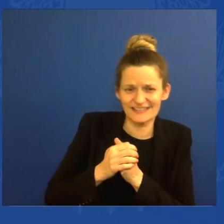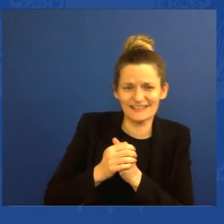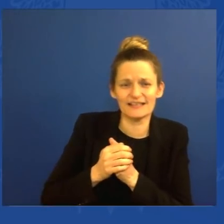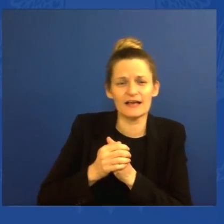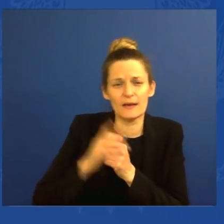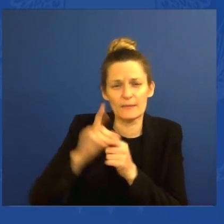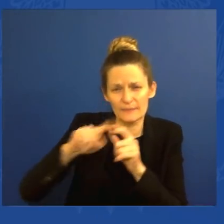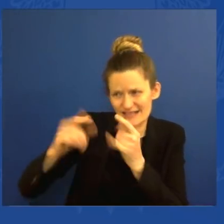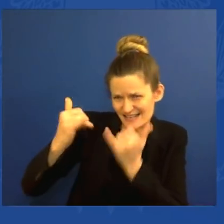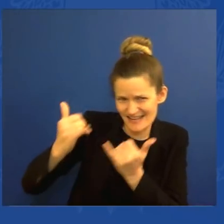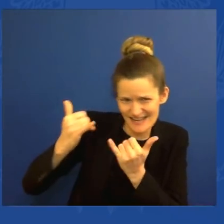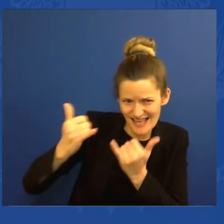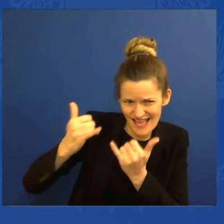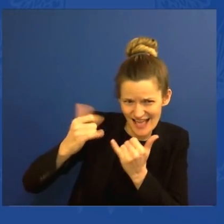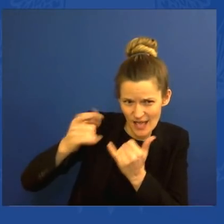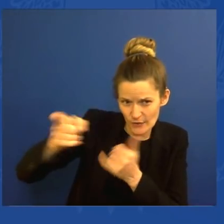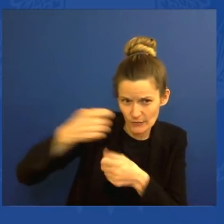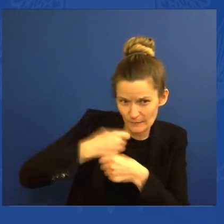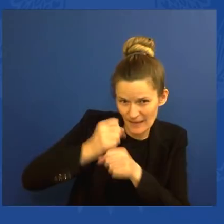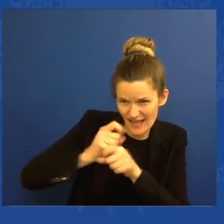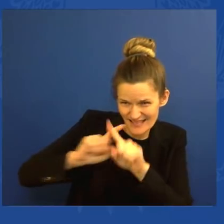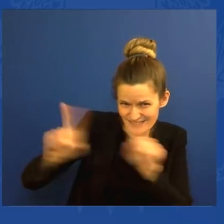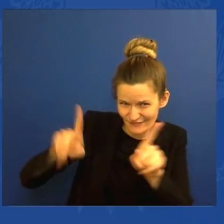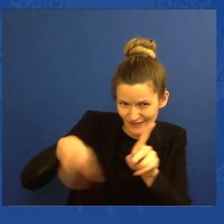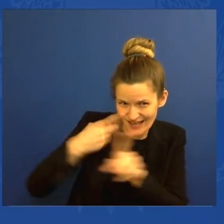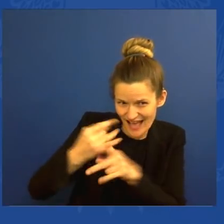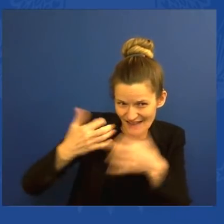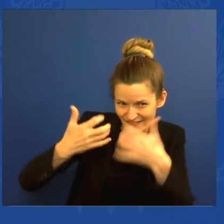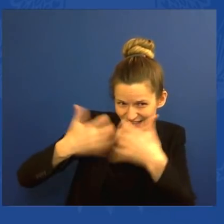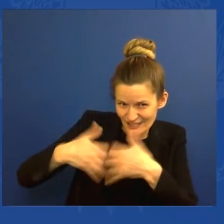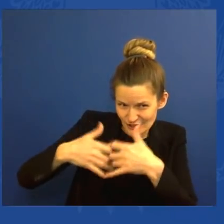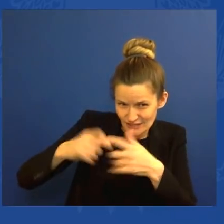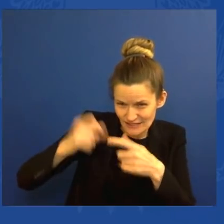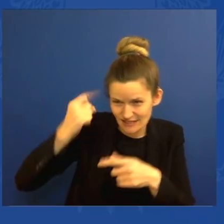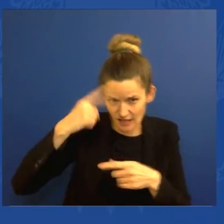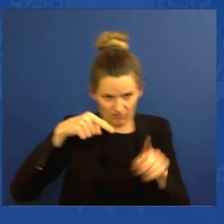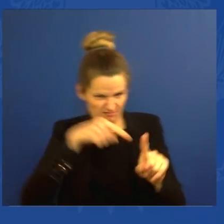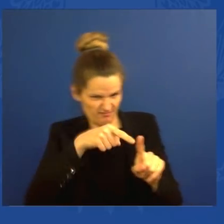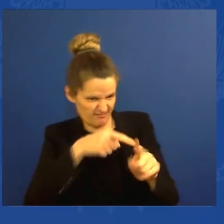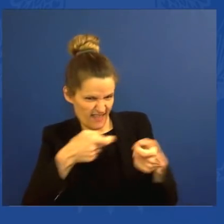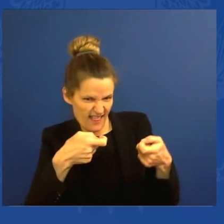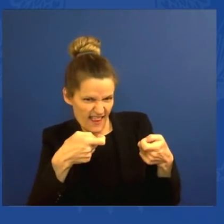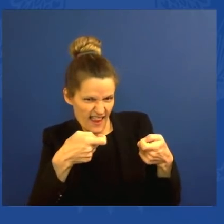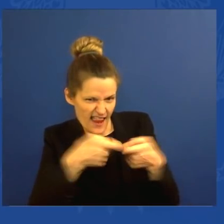Ms. Rumsey: That's right. The President: And so, how has the ship [sic] shortage affected --